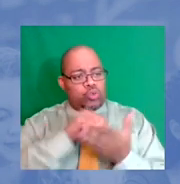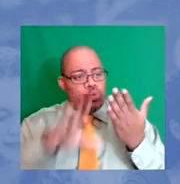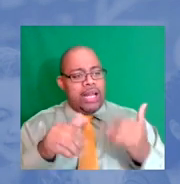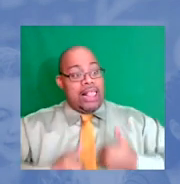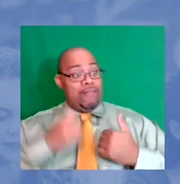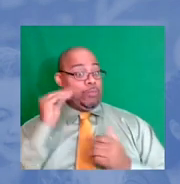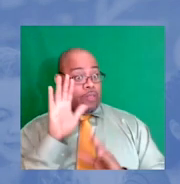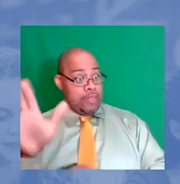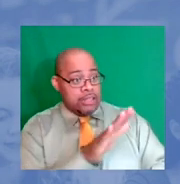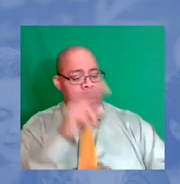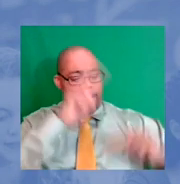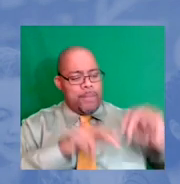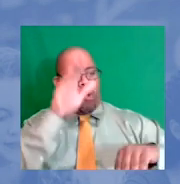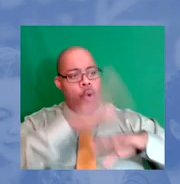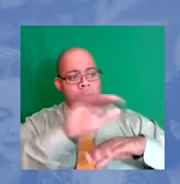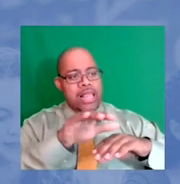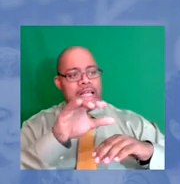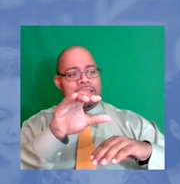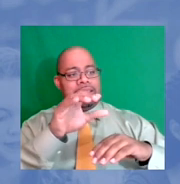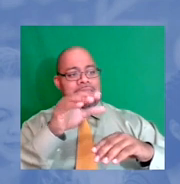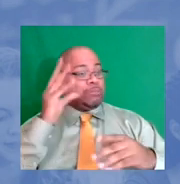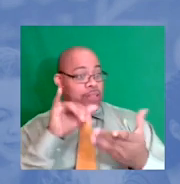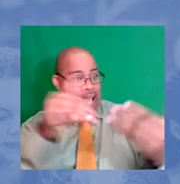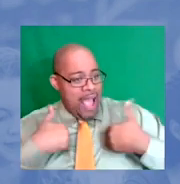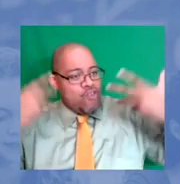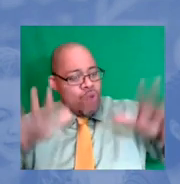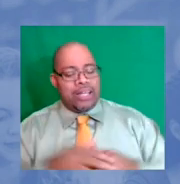THE SCHEMAS THEY ALREADY HAVE AND THAT CAME TOGETHER WITH THE TRAUMA INFORMED PRACTICES